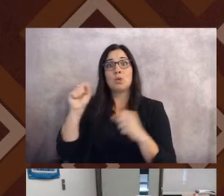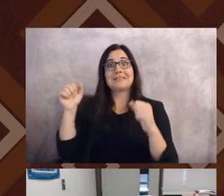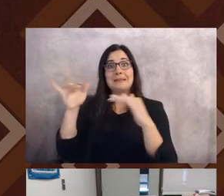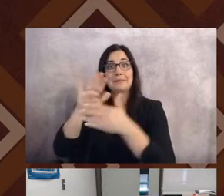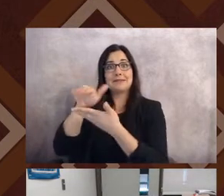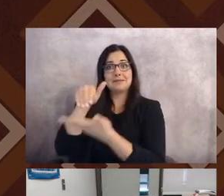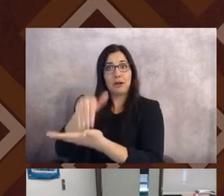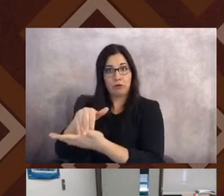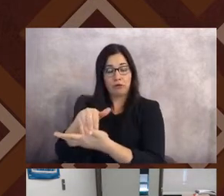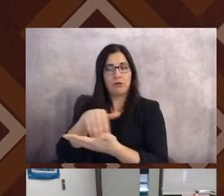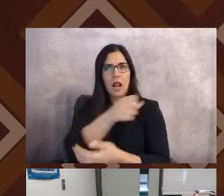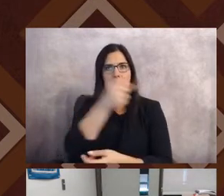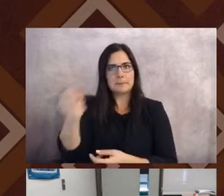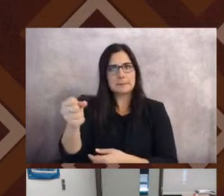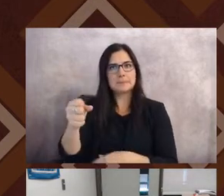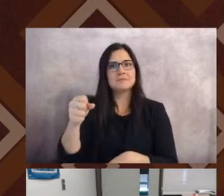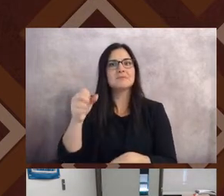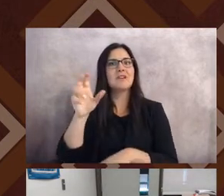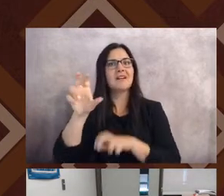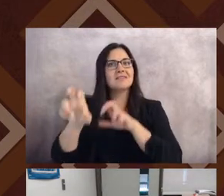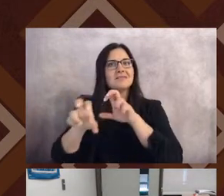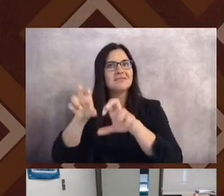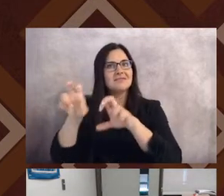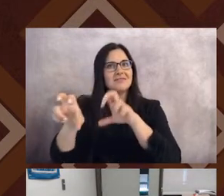on the fairgrounds, where the physical fairgrounds is now